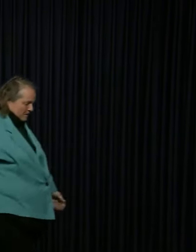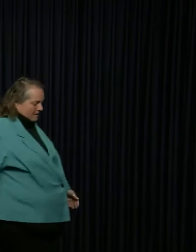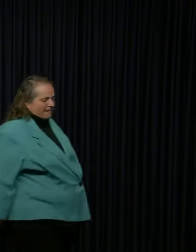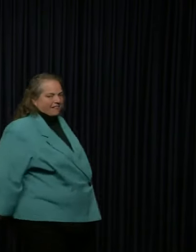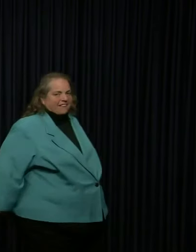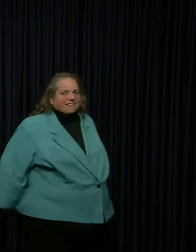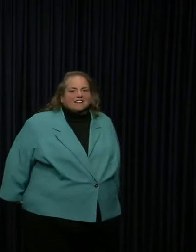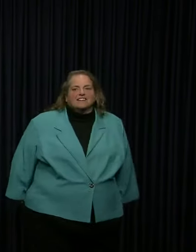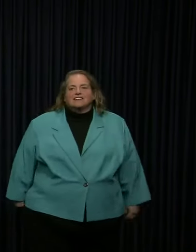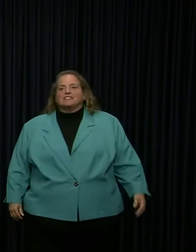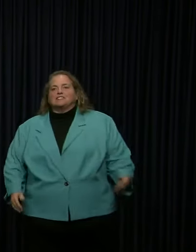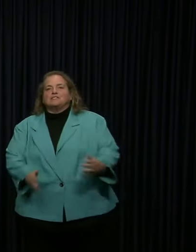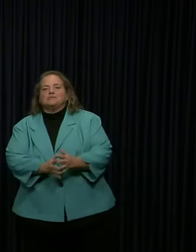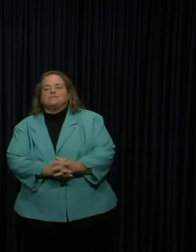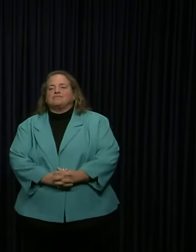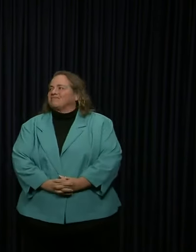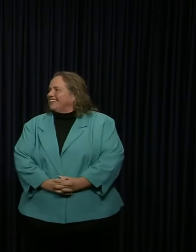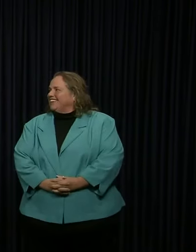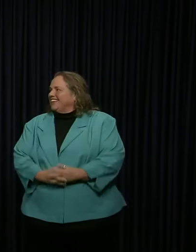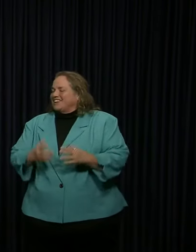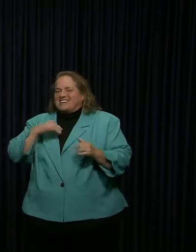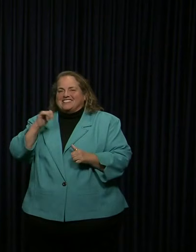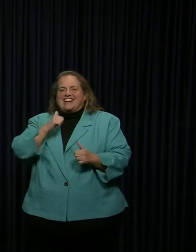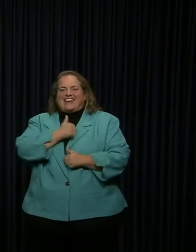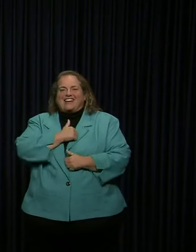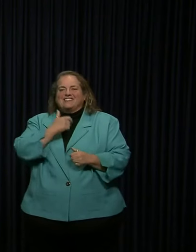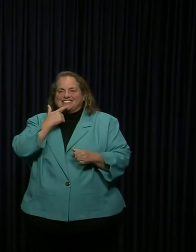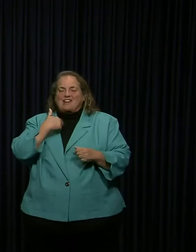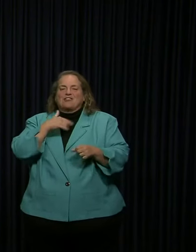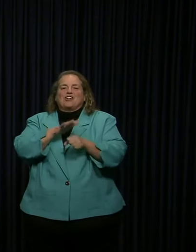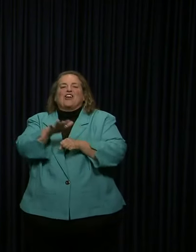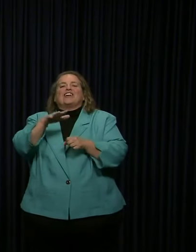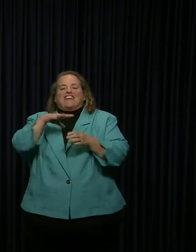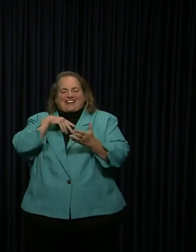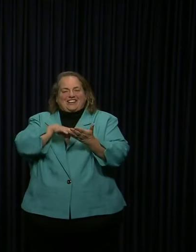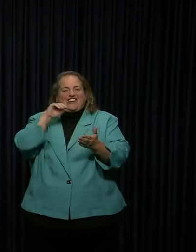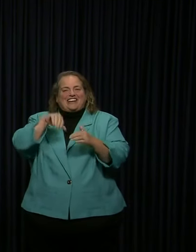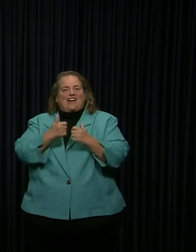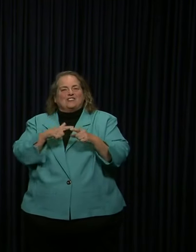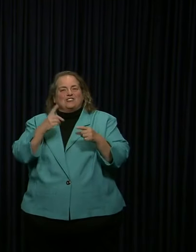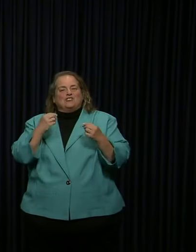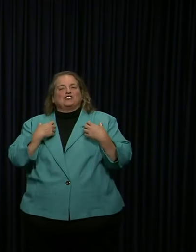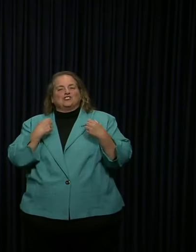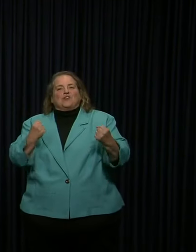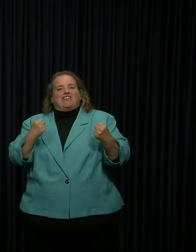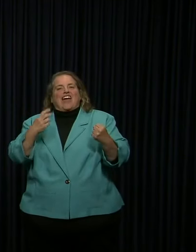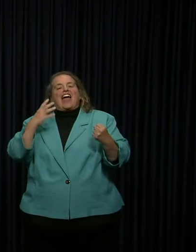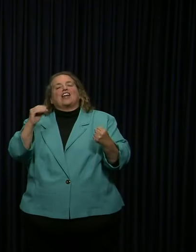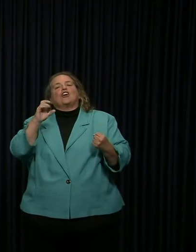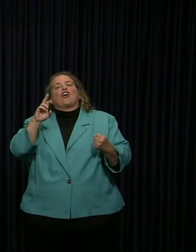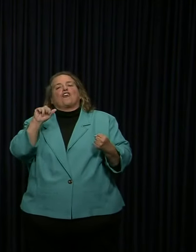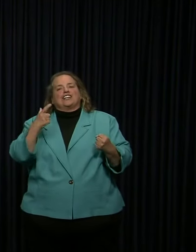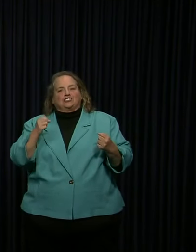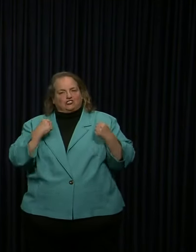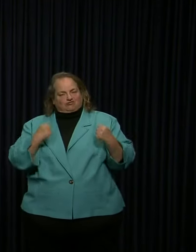BUT WHAT WE ARE ABSOLUTELY CERTAIN WHEN WE LOOK AT THE DATA IS THAT YOU ARE FLATTENING THE CURVE, AND WE'VE GOT TO KEEP IT